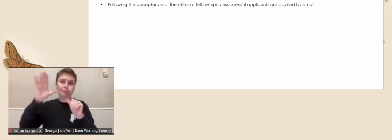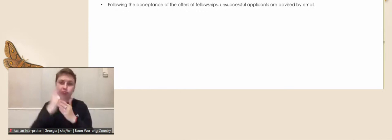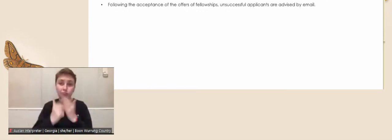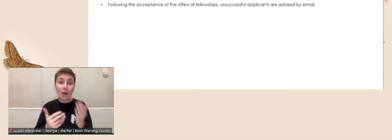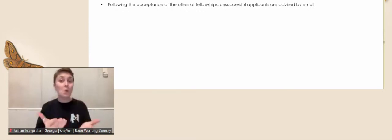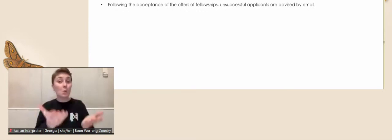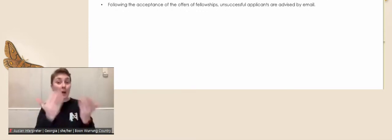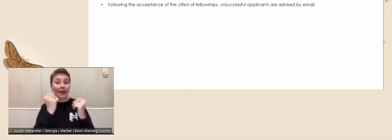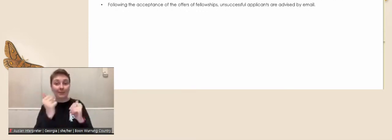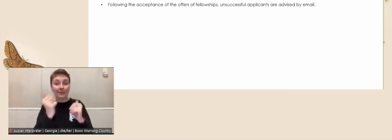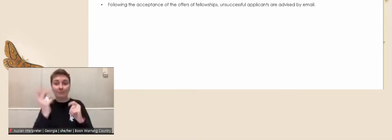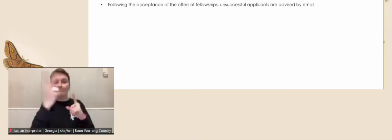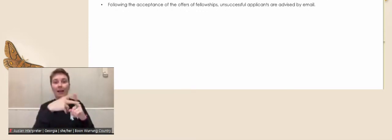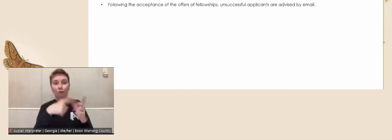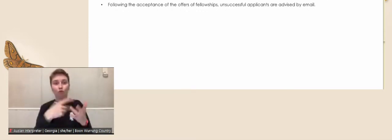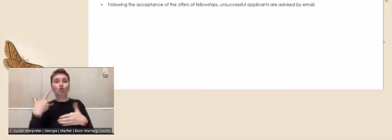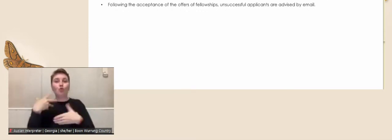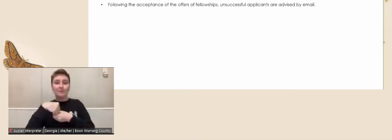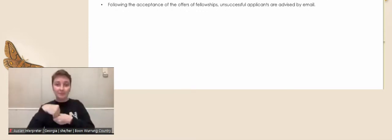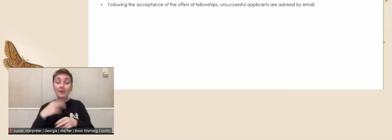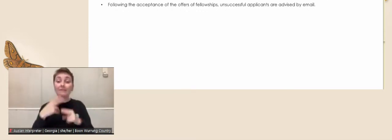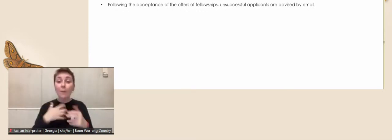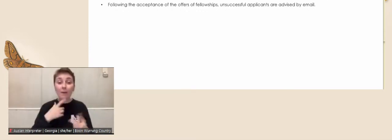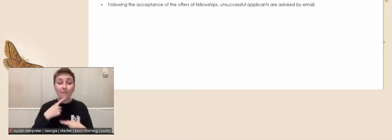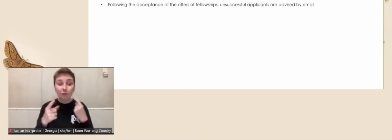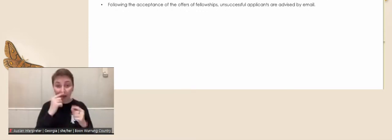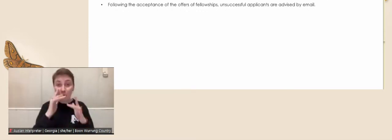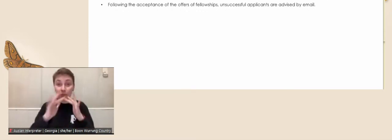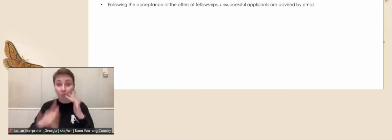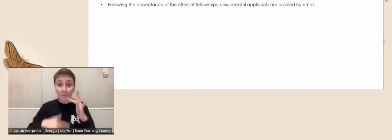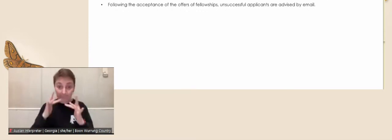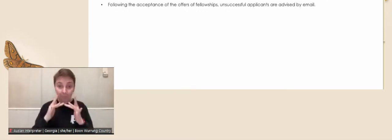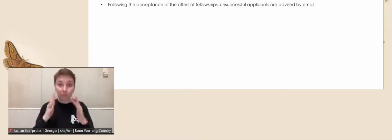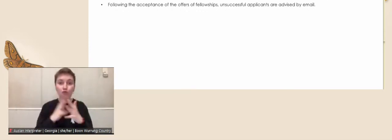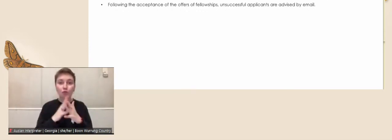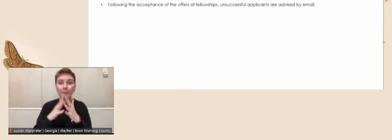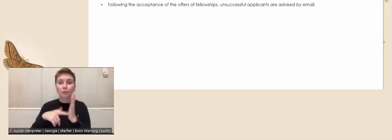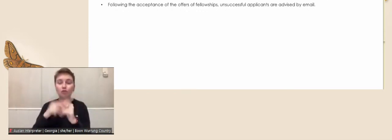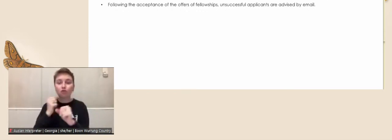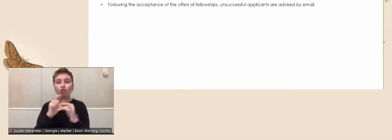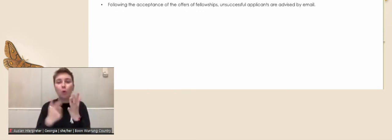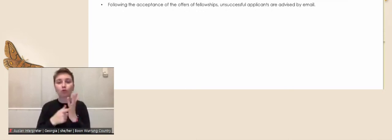For more information, you can visit the website georgesmorafellowship.org.au.